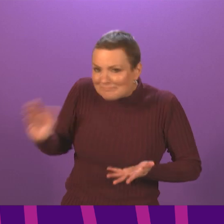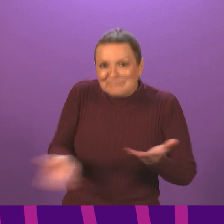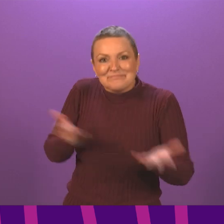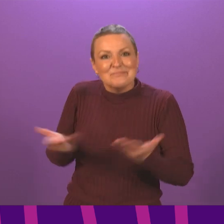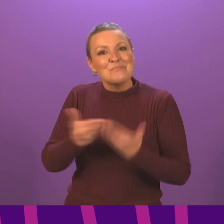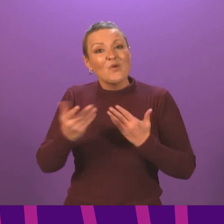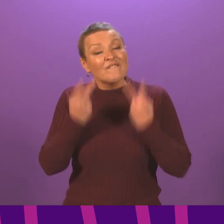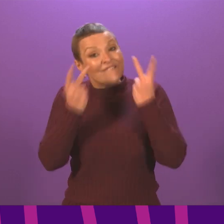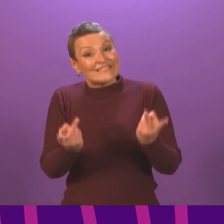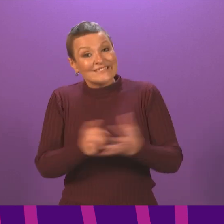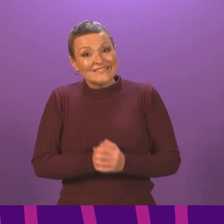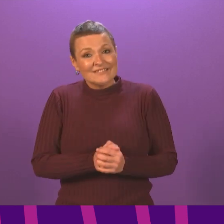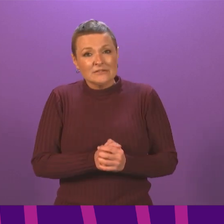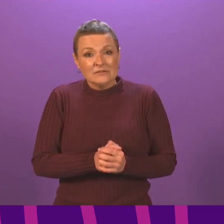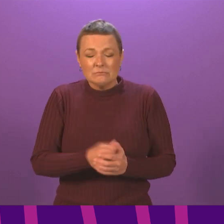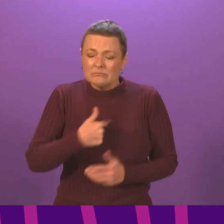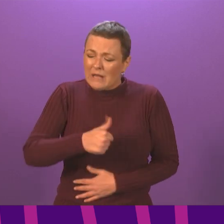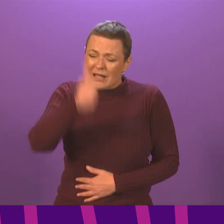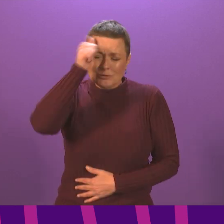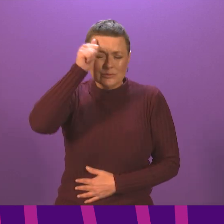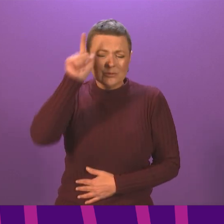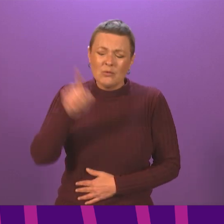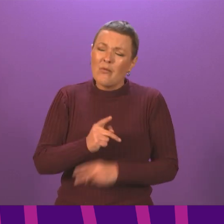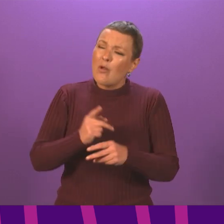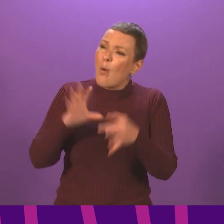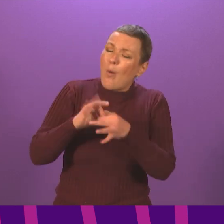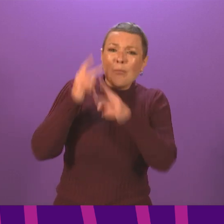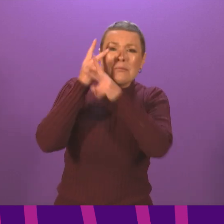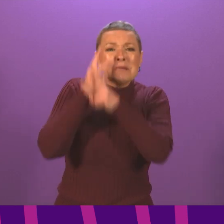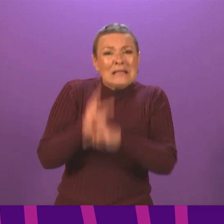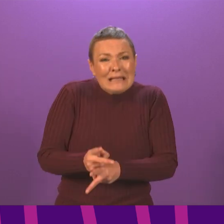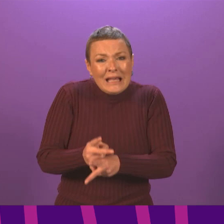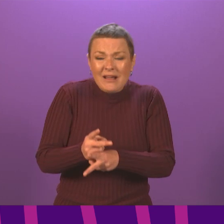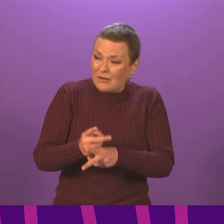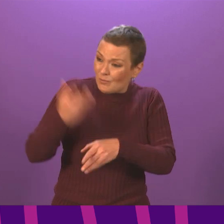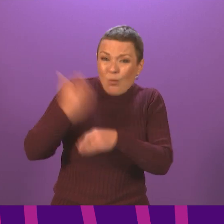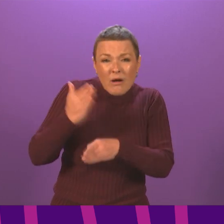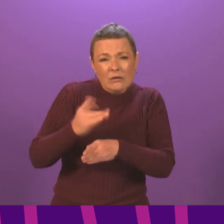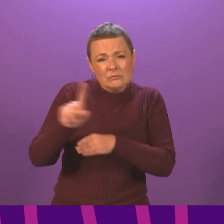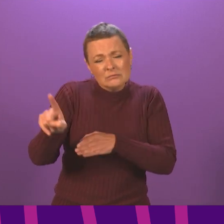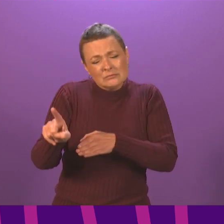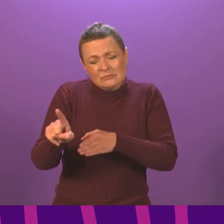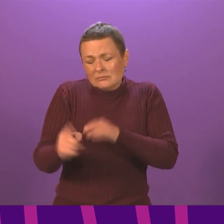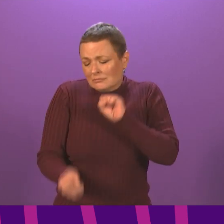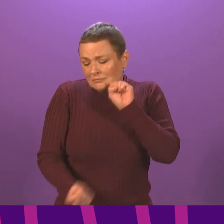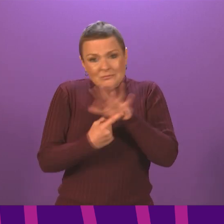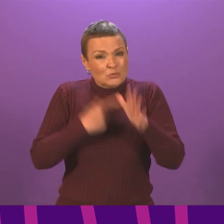There can be no question but that the home care workforce do a most critical job in supporting